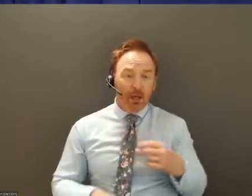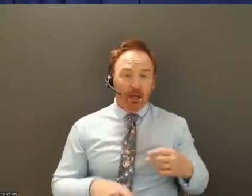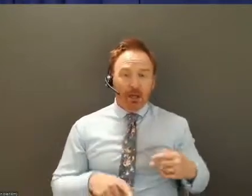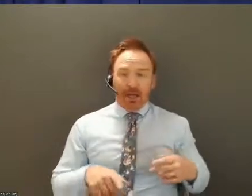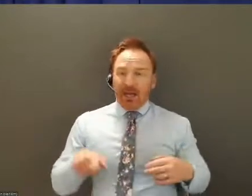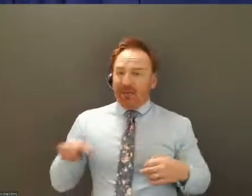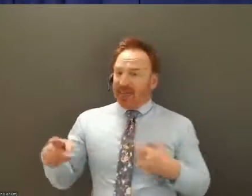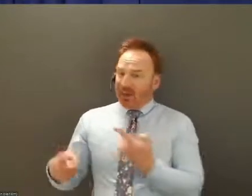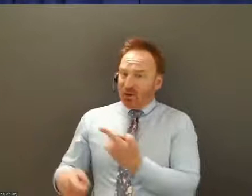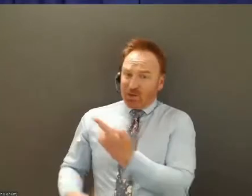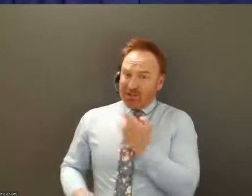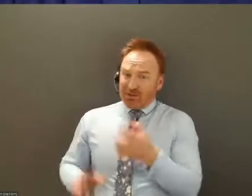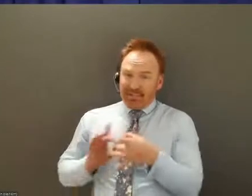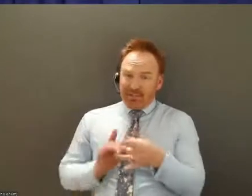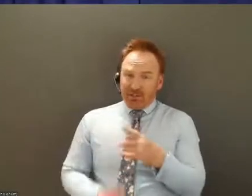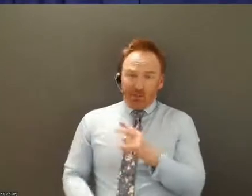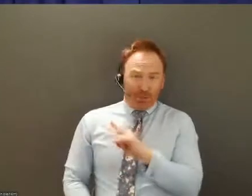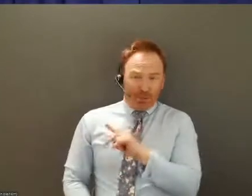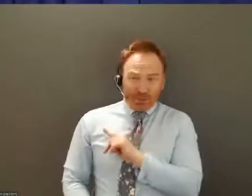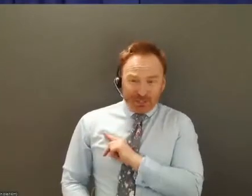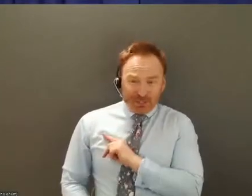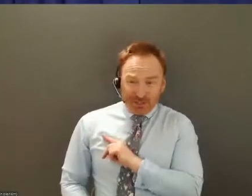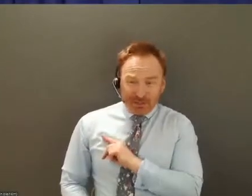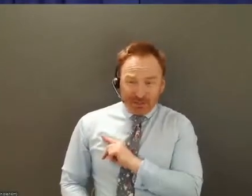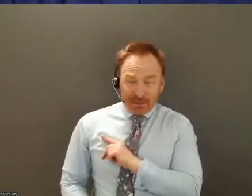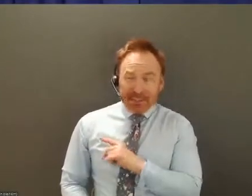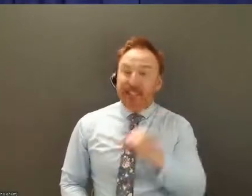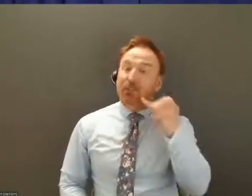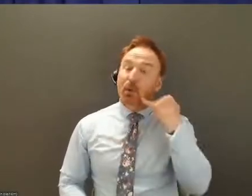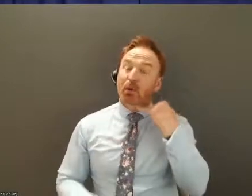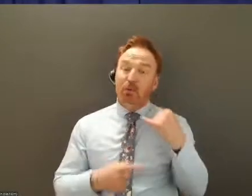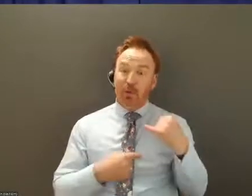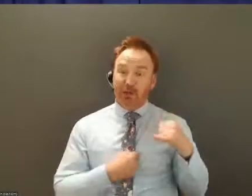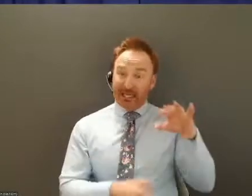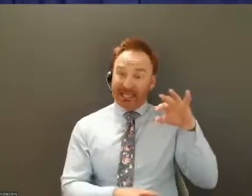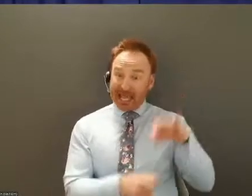question. Reporter: I do and thank